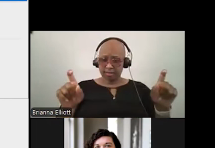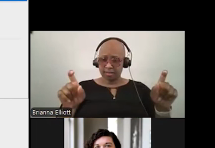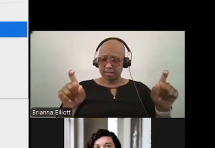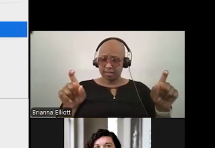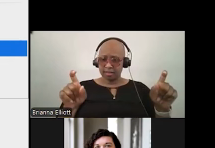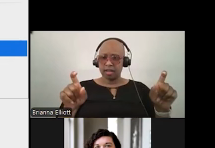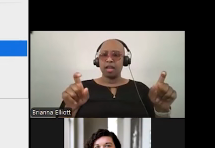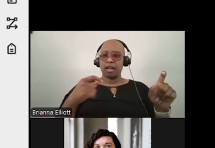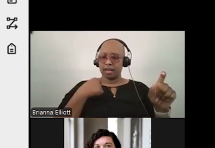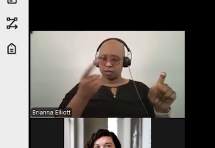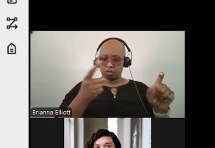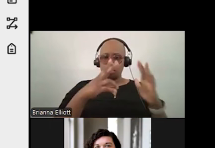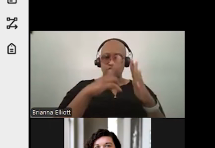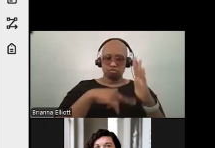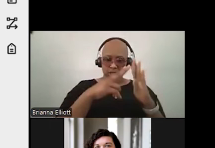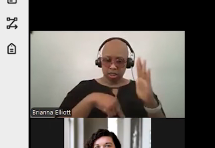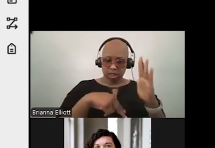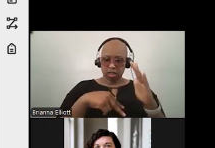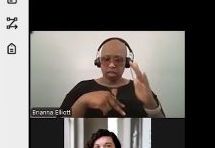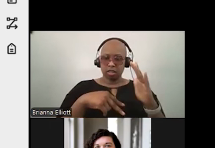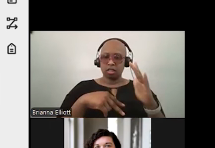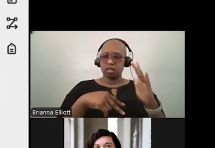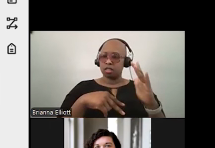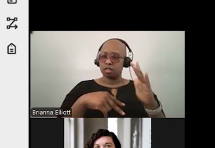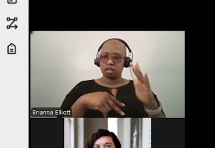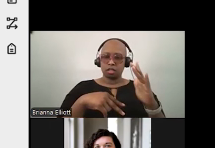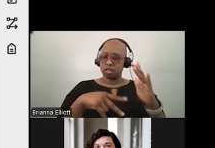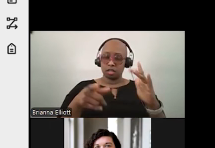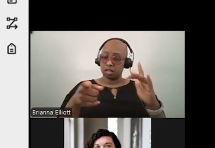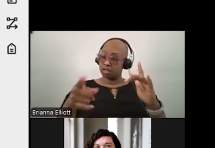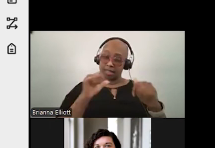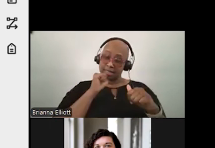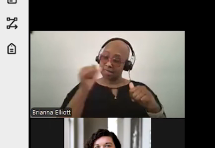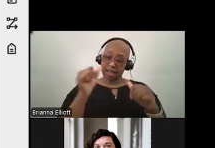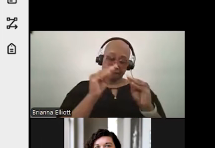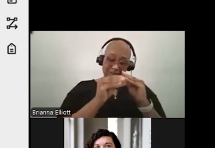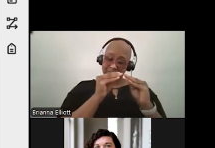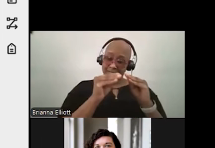it should. Let's check again. No, that doesn't fix the headings issue. So again, those sorts of